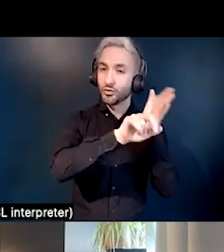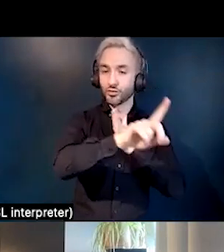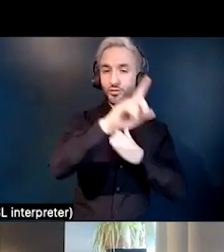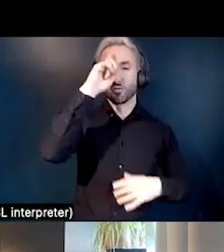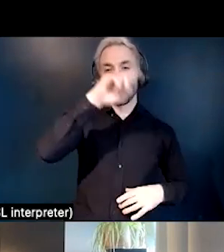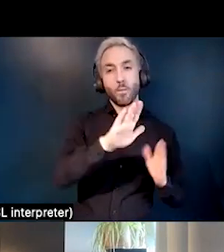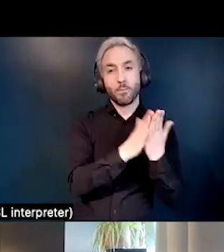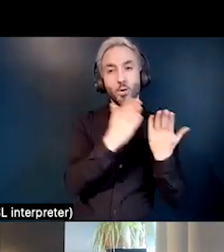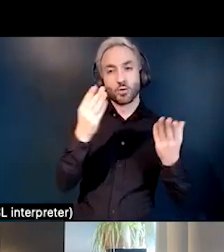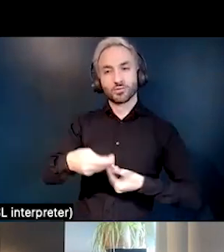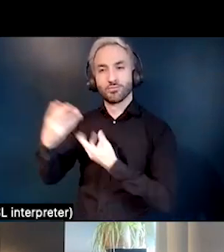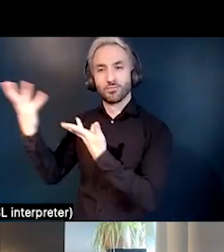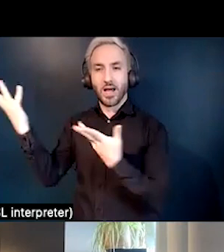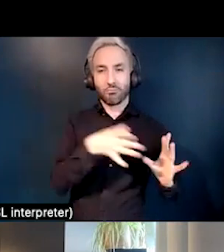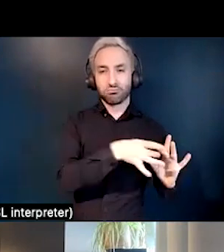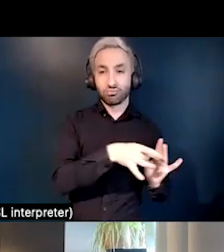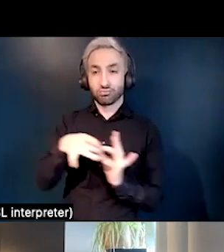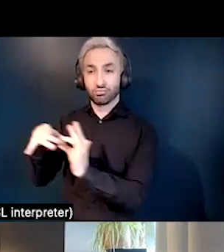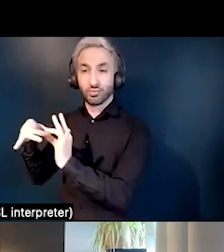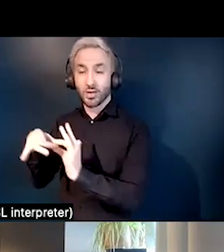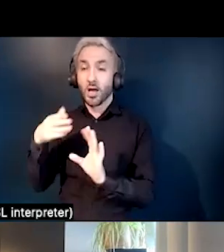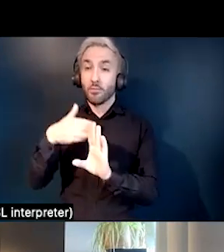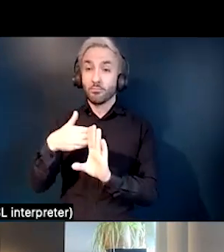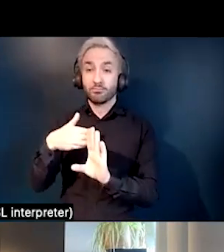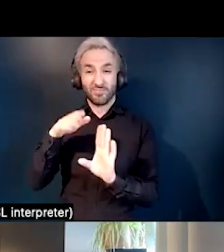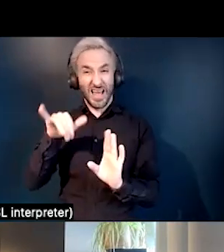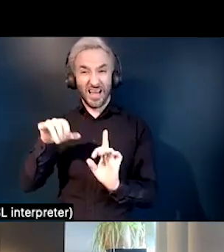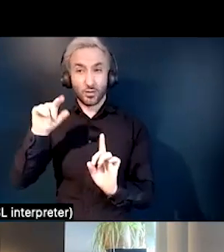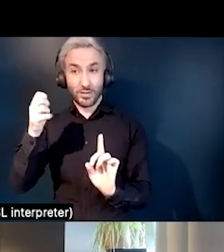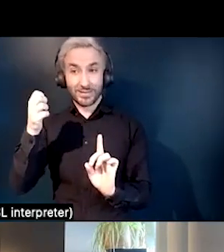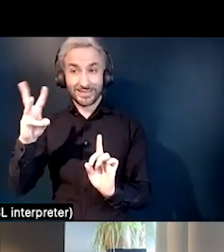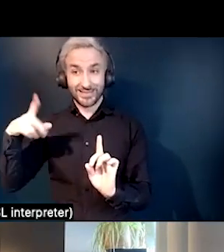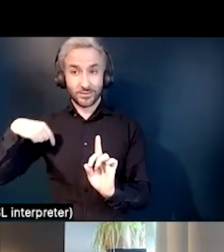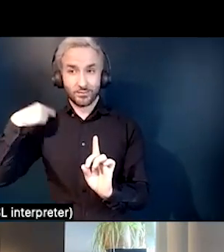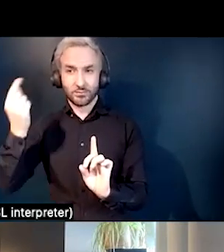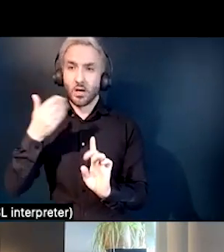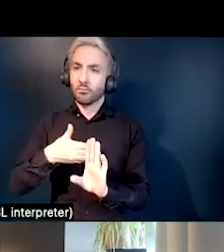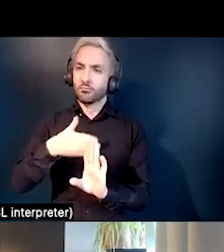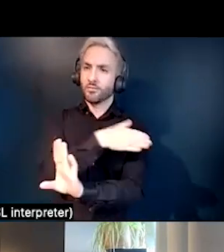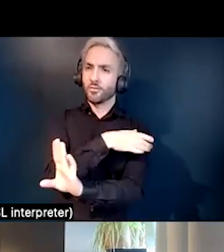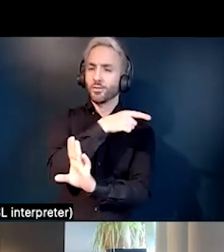being named to this role in 2016, O'Leary was principal of Magellan Media Consulting,